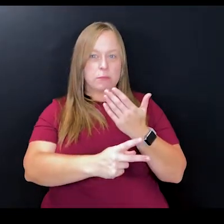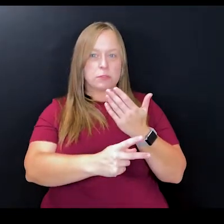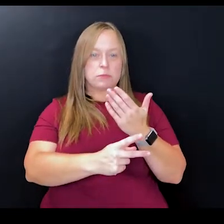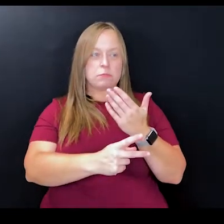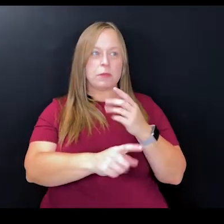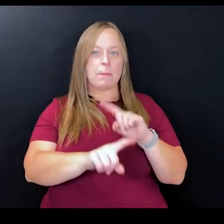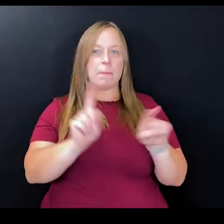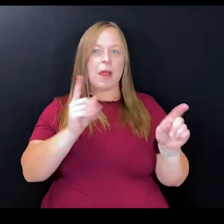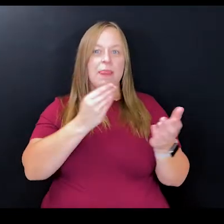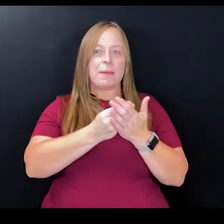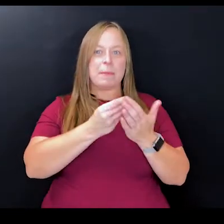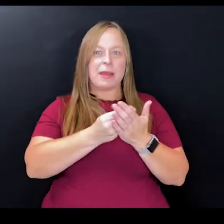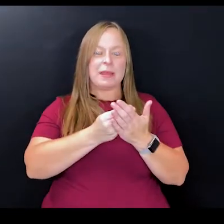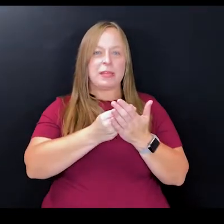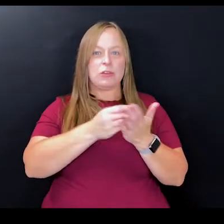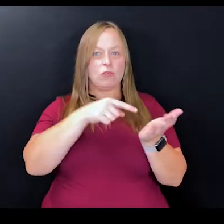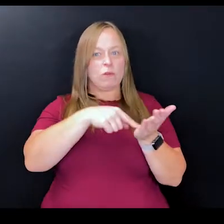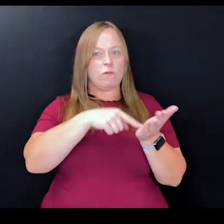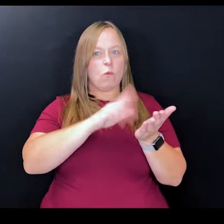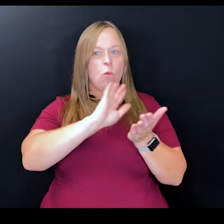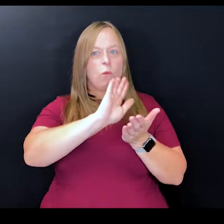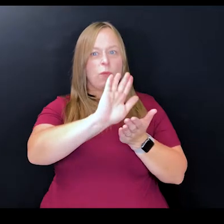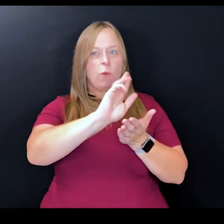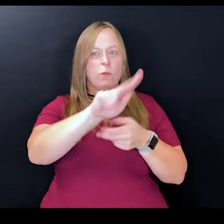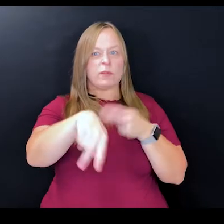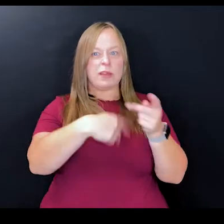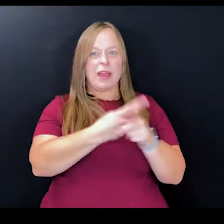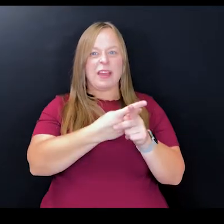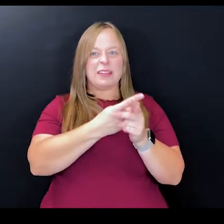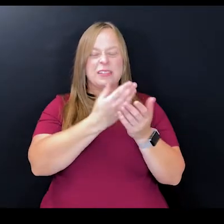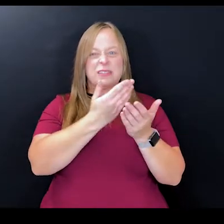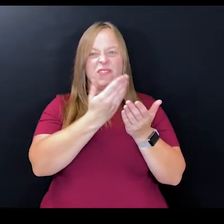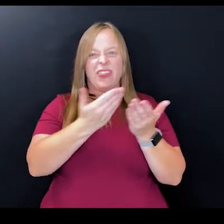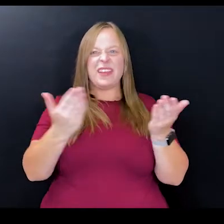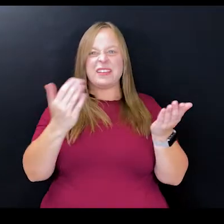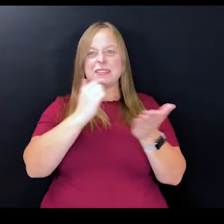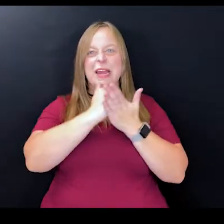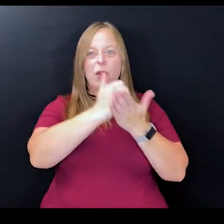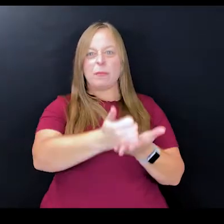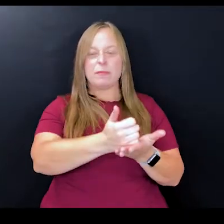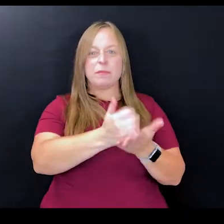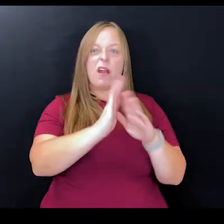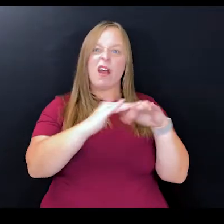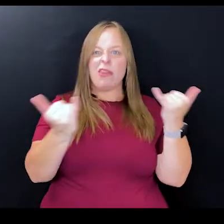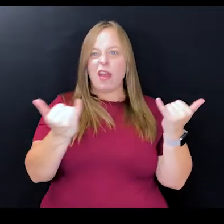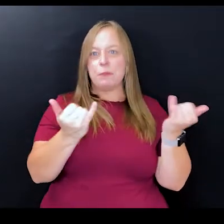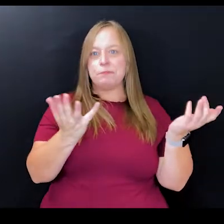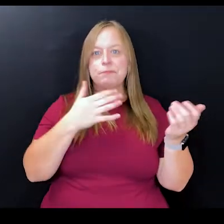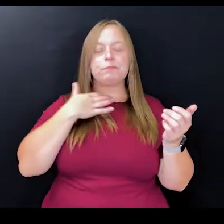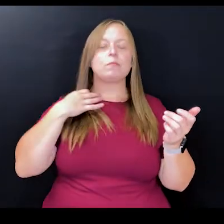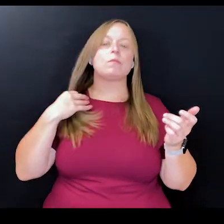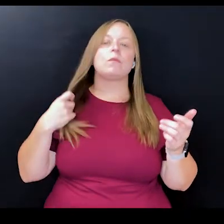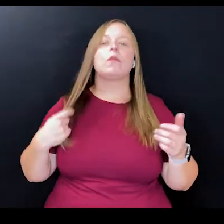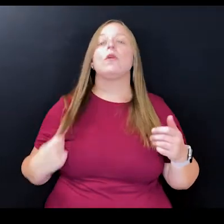They just have the money to be able to afford those kinds of resources, often online resources.